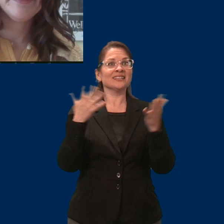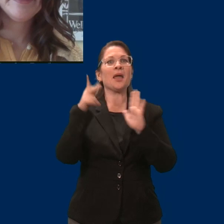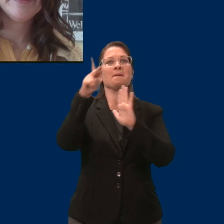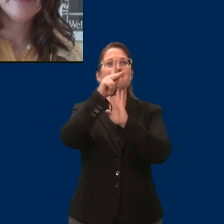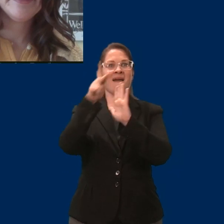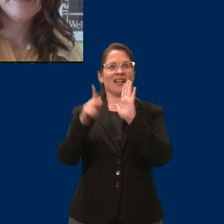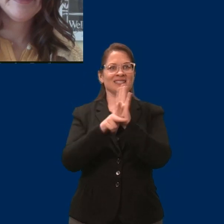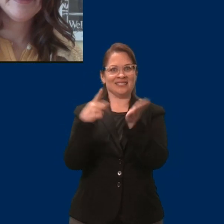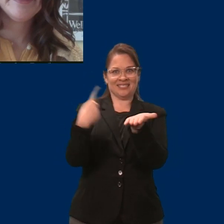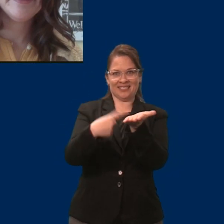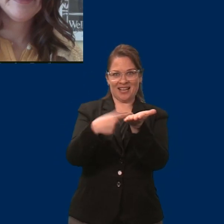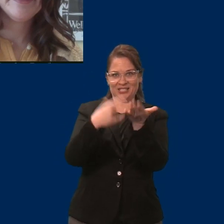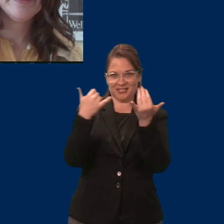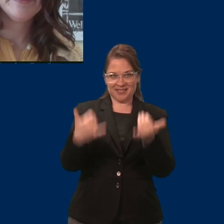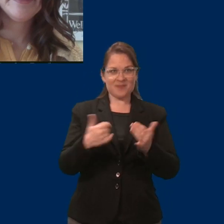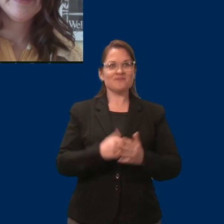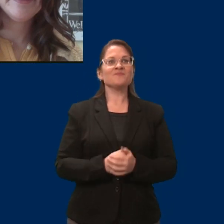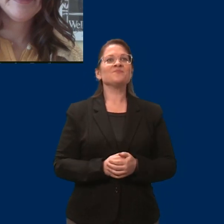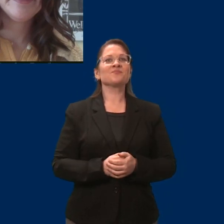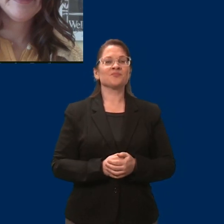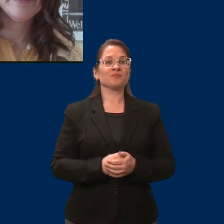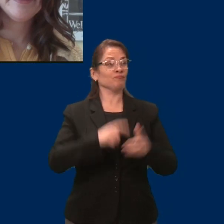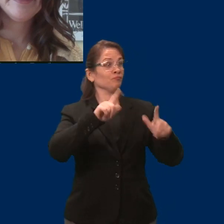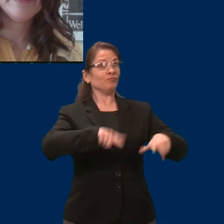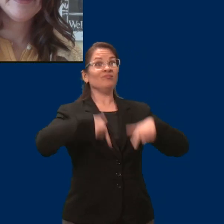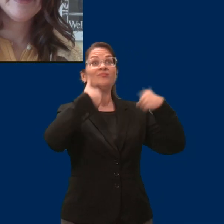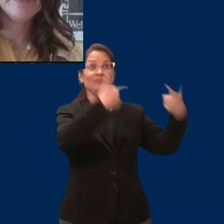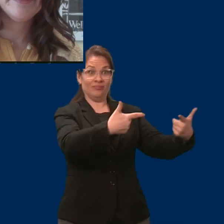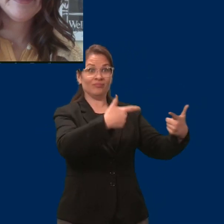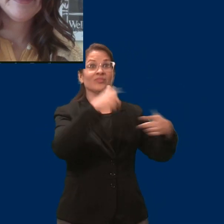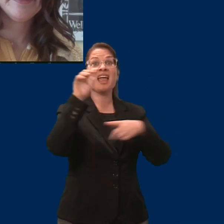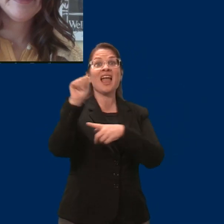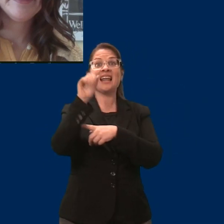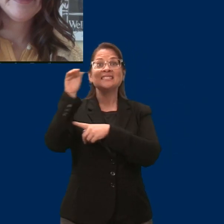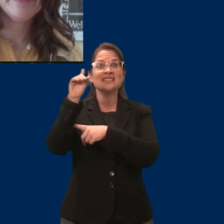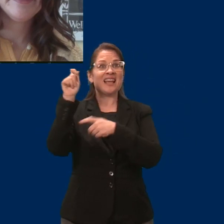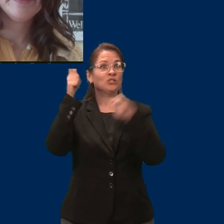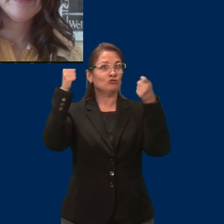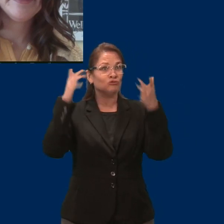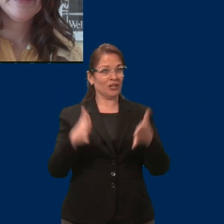I'm going to toss it over to our ADA director, David Fenley, to talk more about